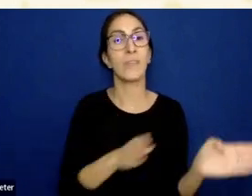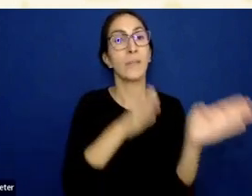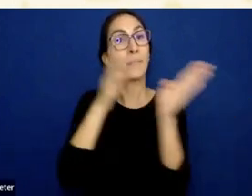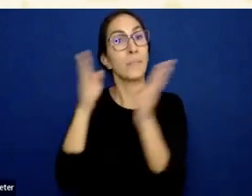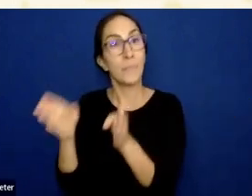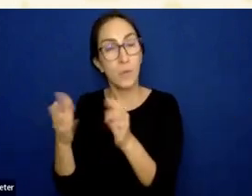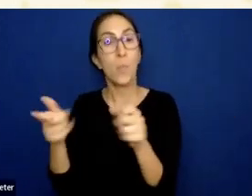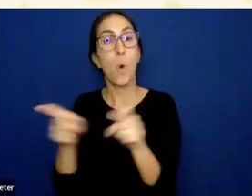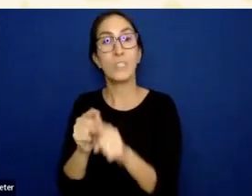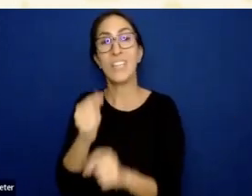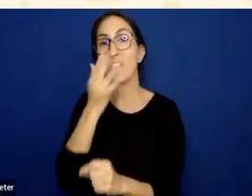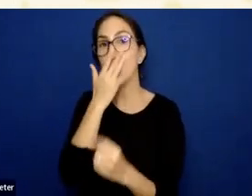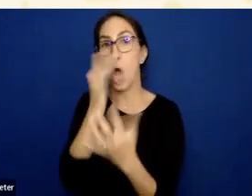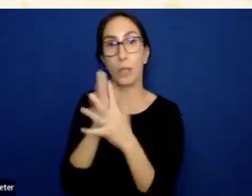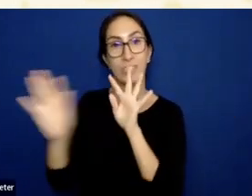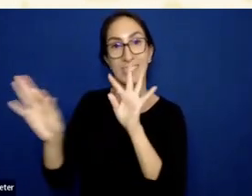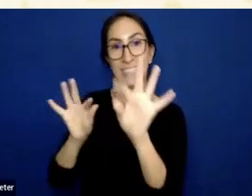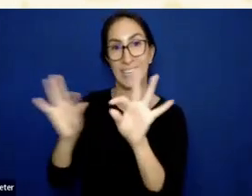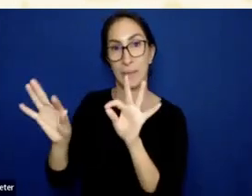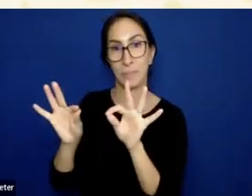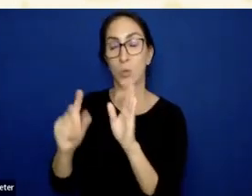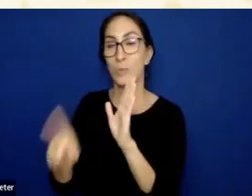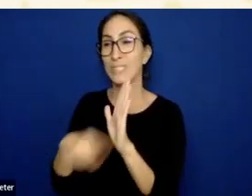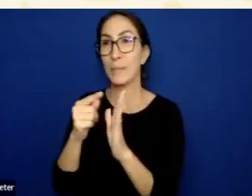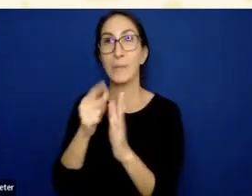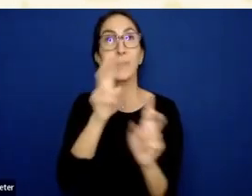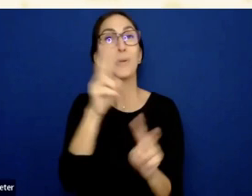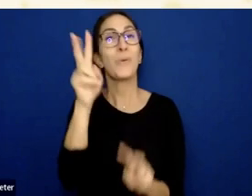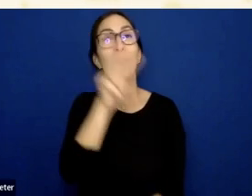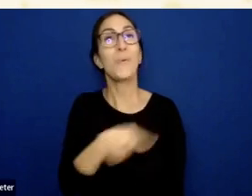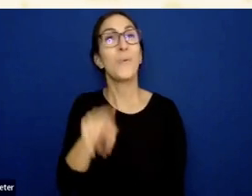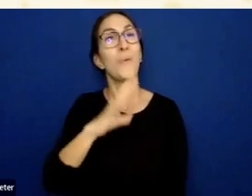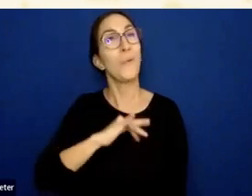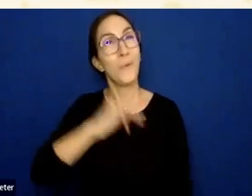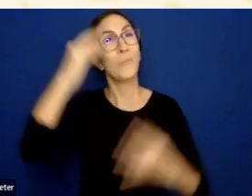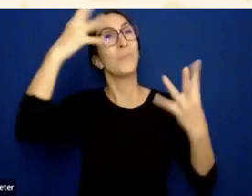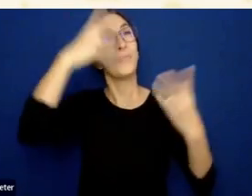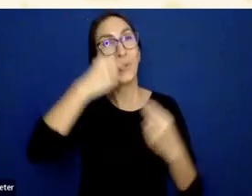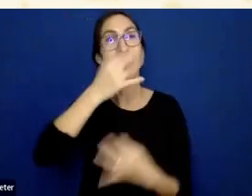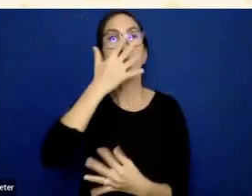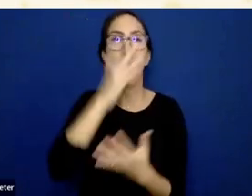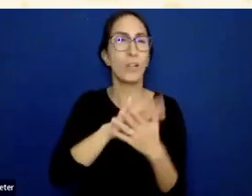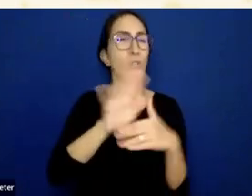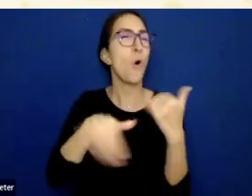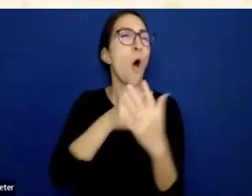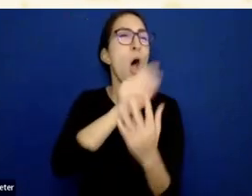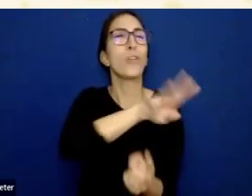Sometimes we have beautiful colors, and we have all the rainbow there, right?